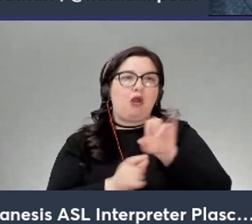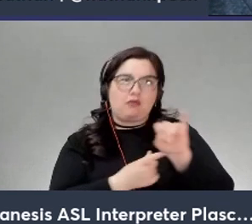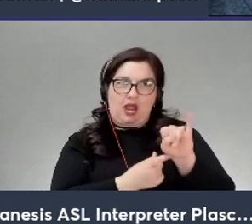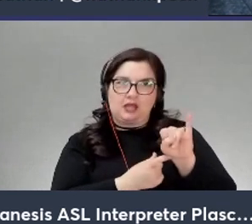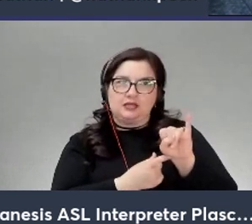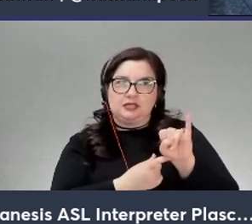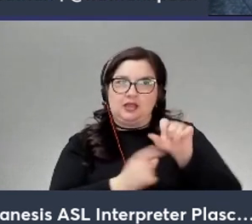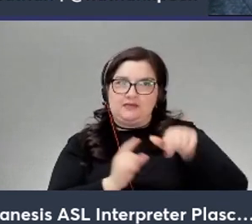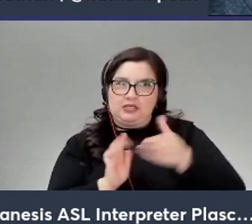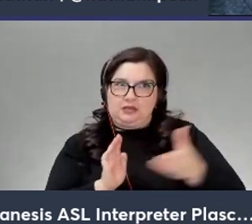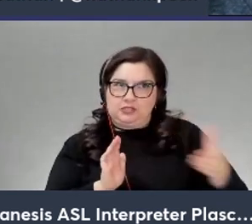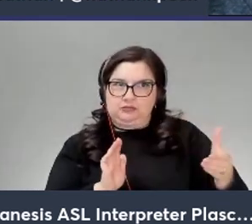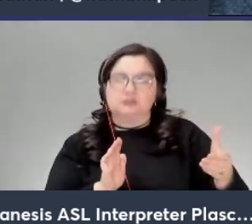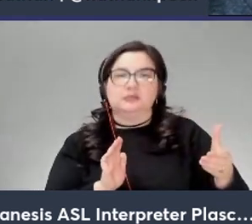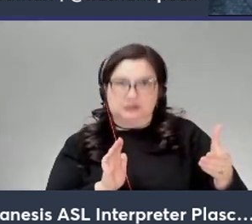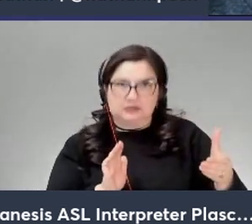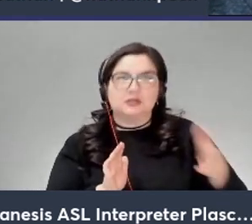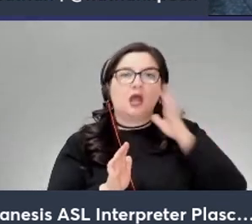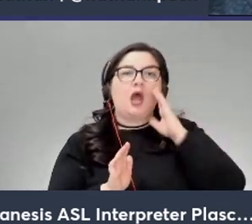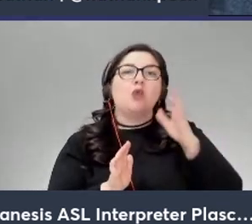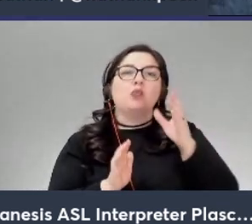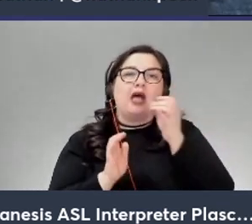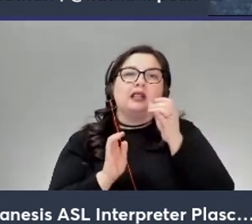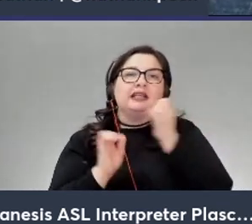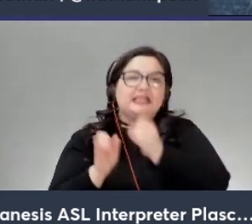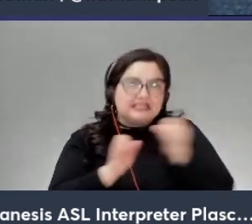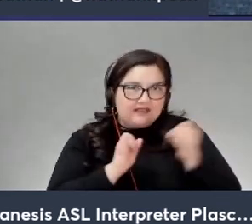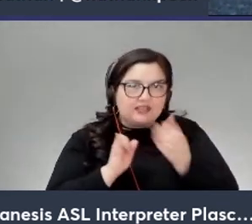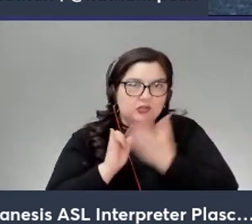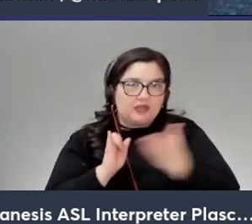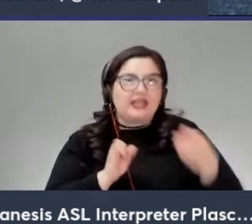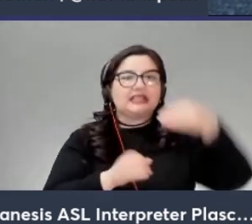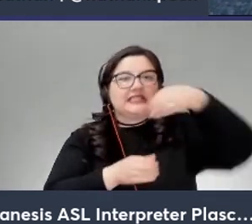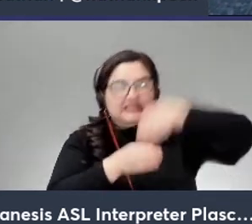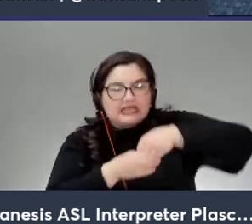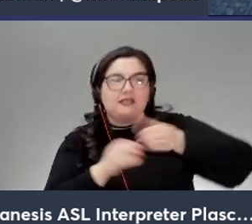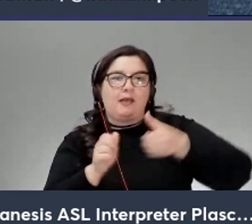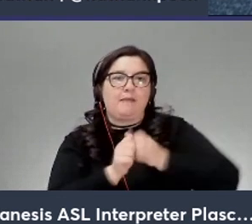And then you can restore individual objects that are there in the S3 bucket.